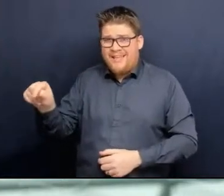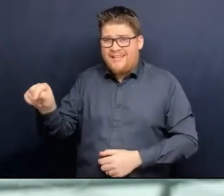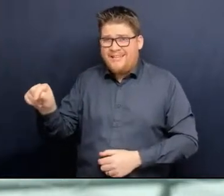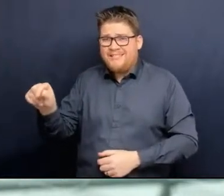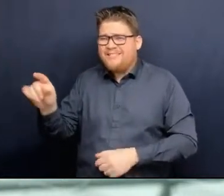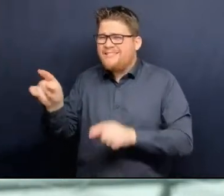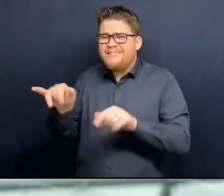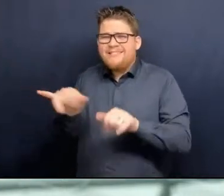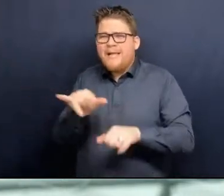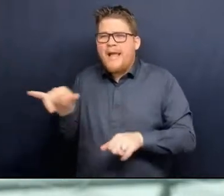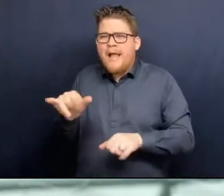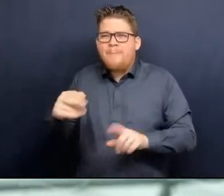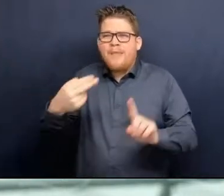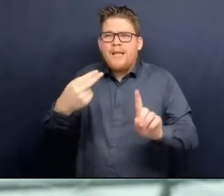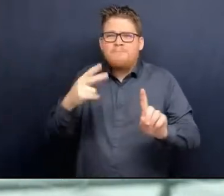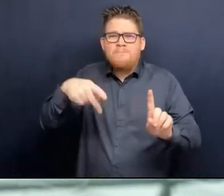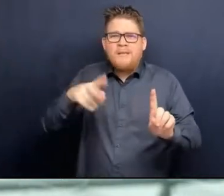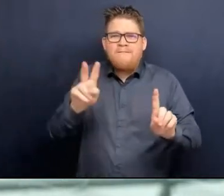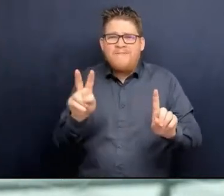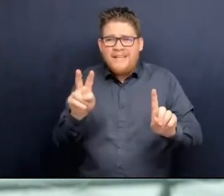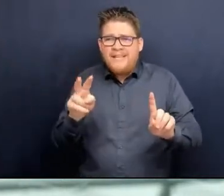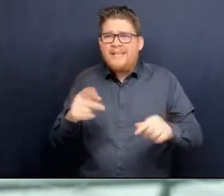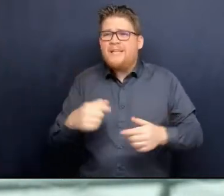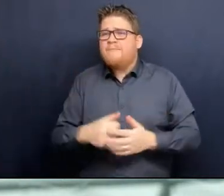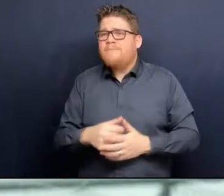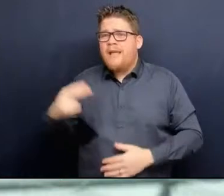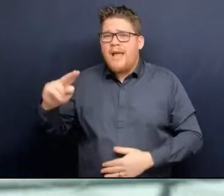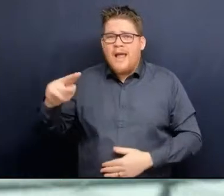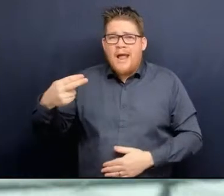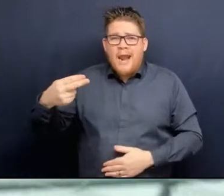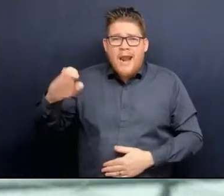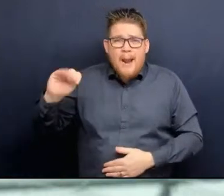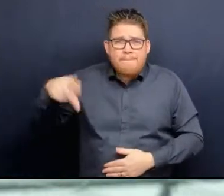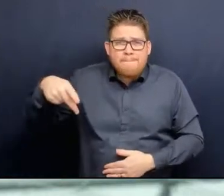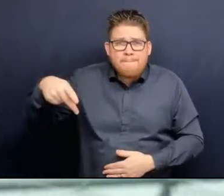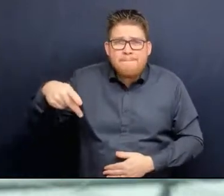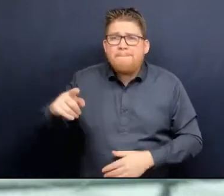similar type of vaccine to the ones we have for HPV and